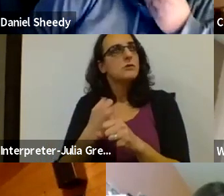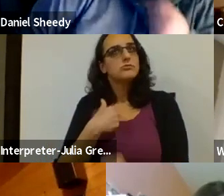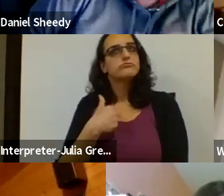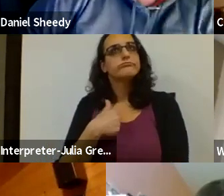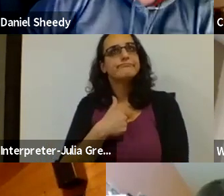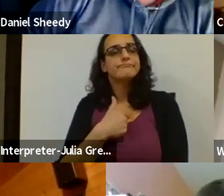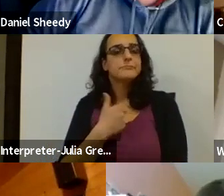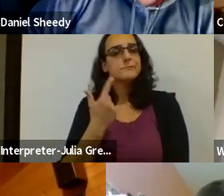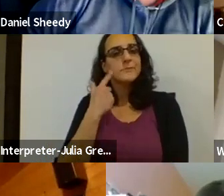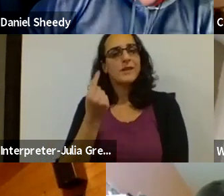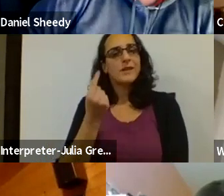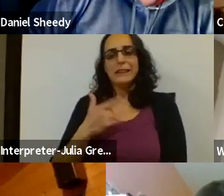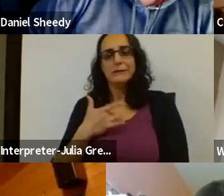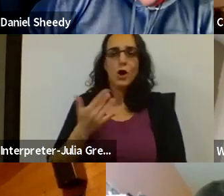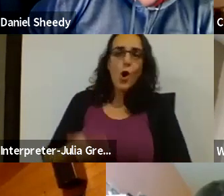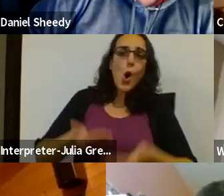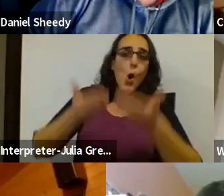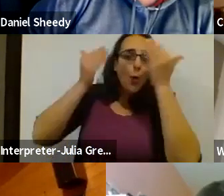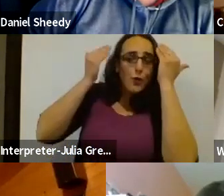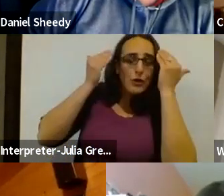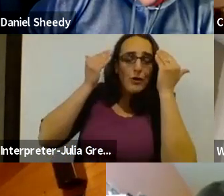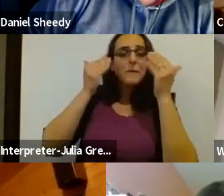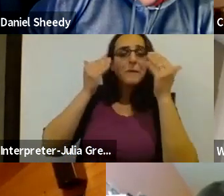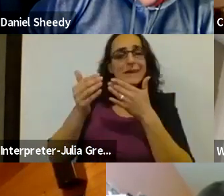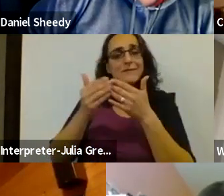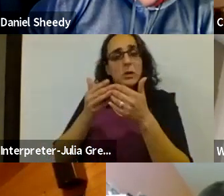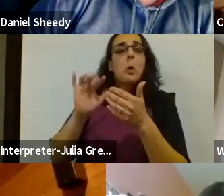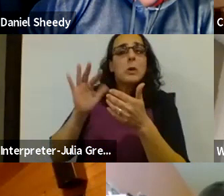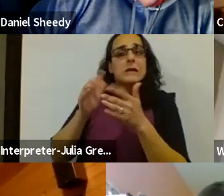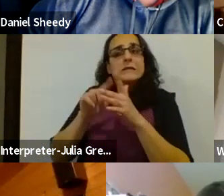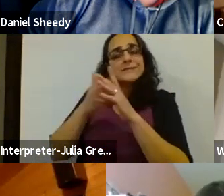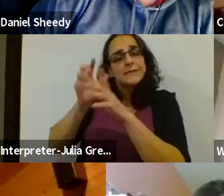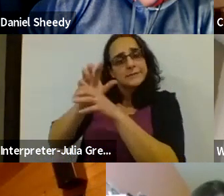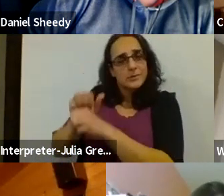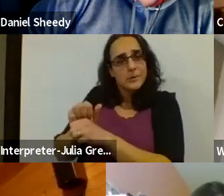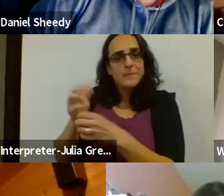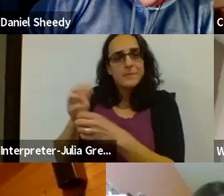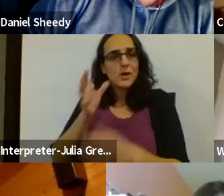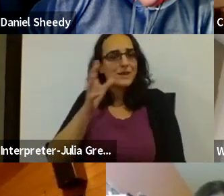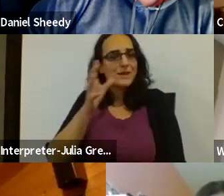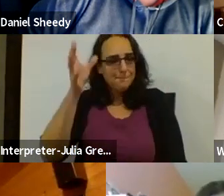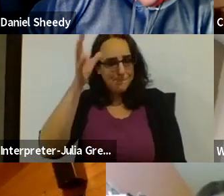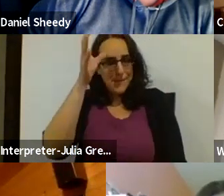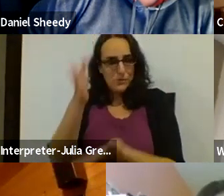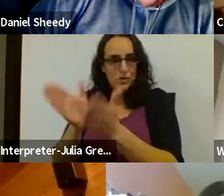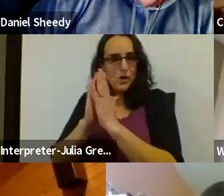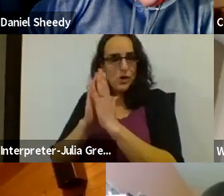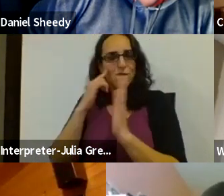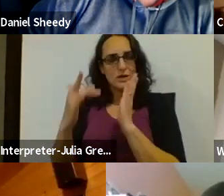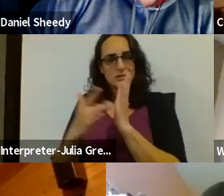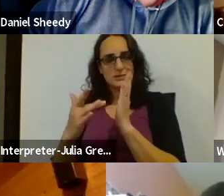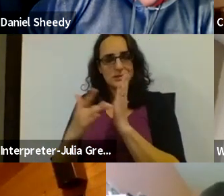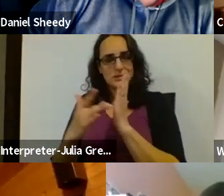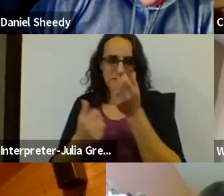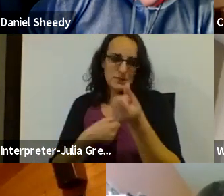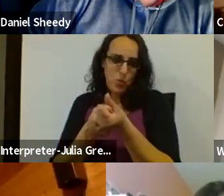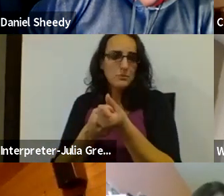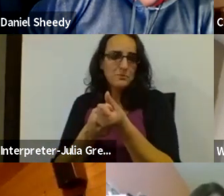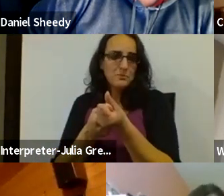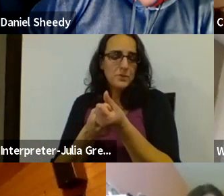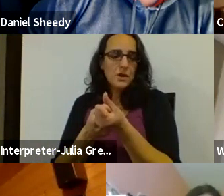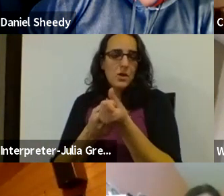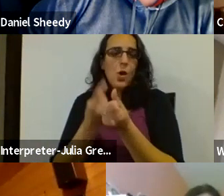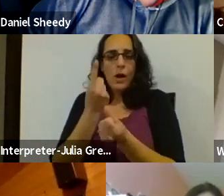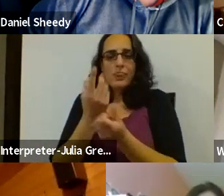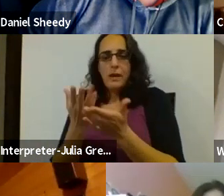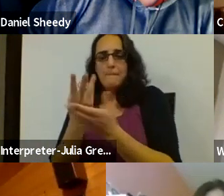Karen Winsper: A LITTLE OVERWHELMING although we're getting the hang of it are the parent requests for tech support. One thing is both students, parents staff.